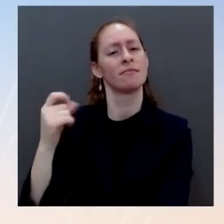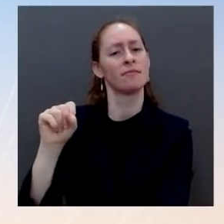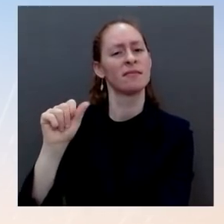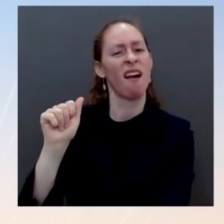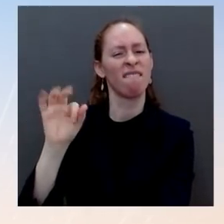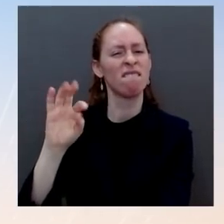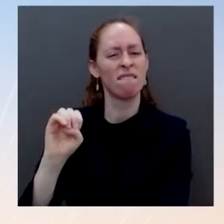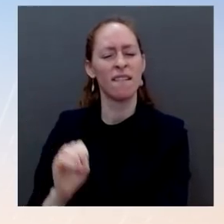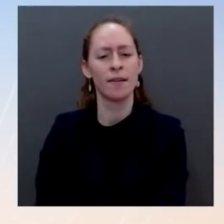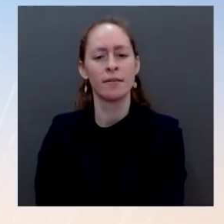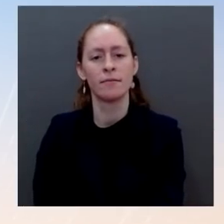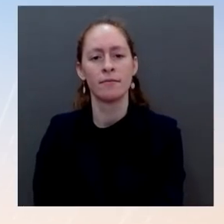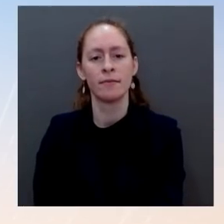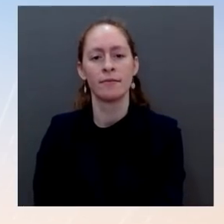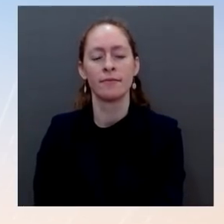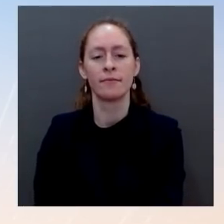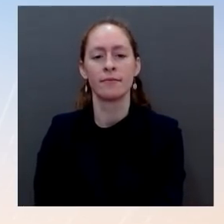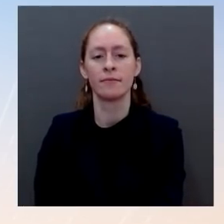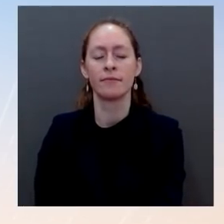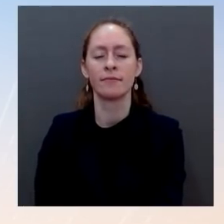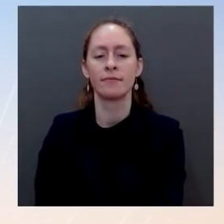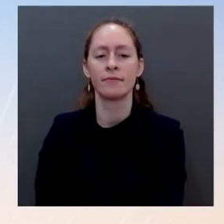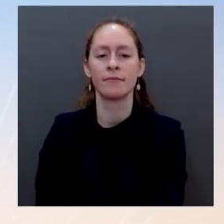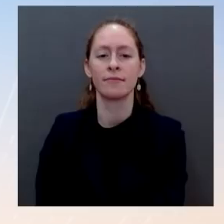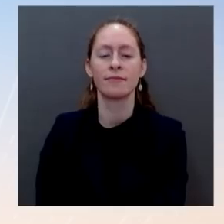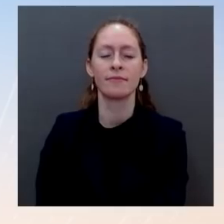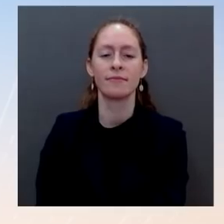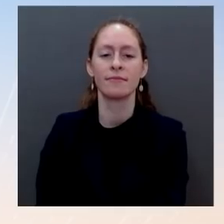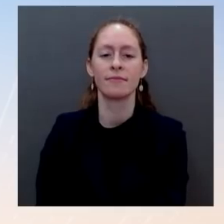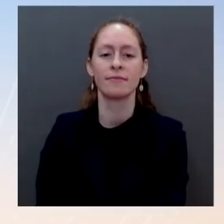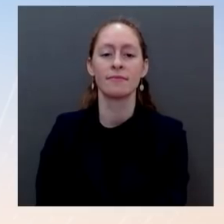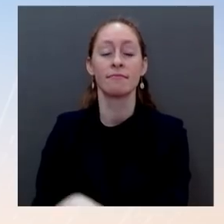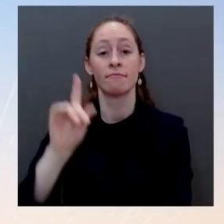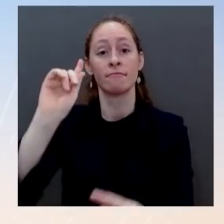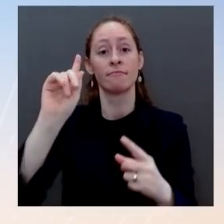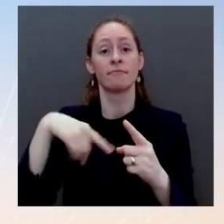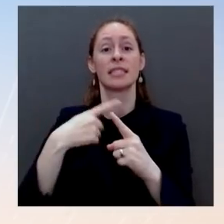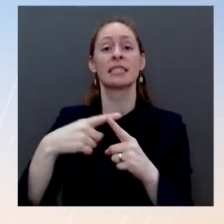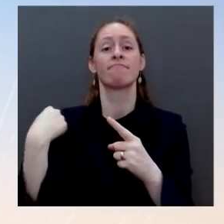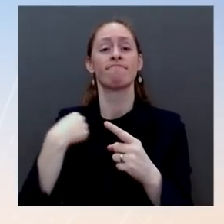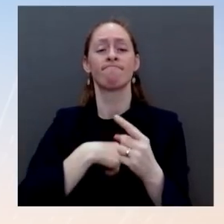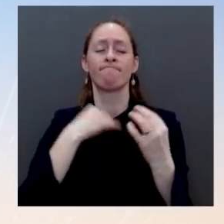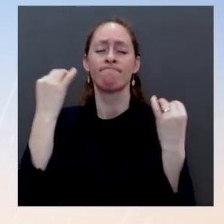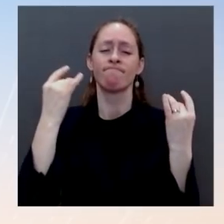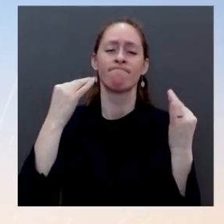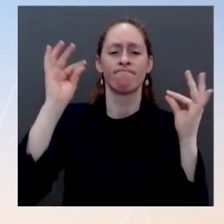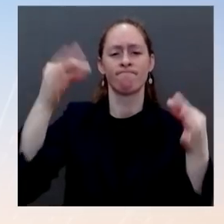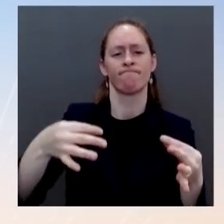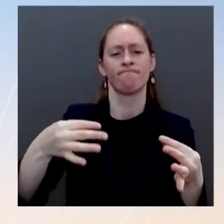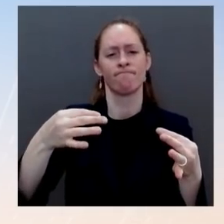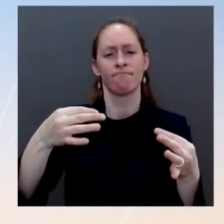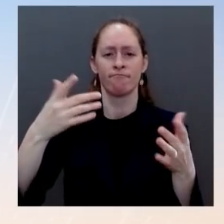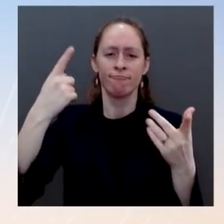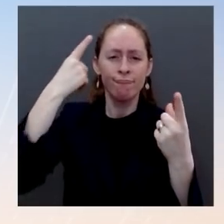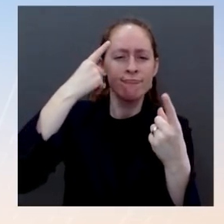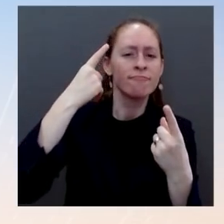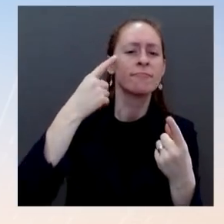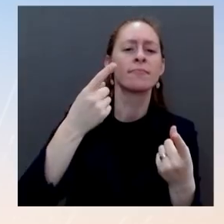Our objective here is to not punish, but to protect people, to save more lives, to make people feel more safe and comfortable